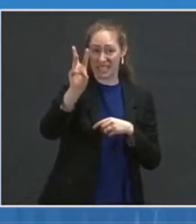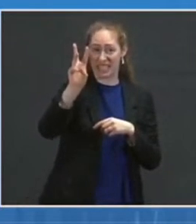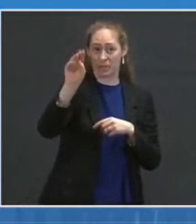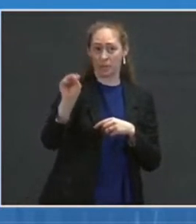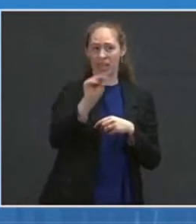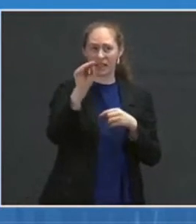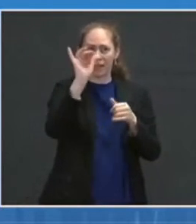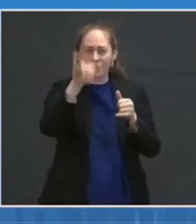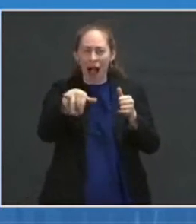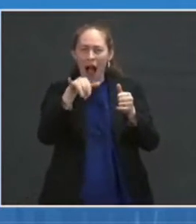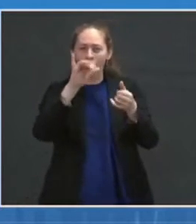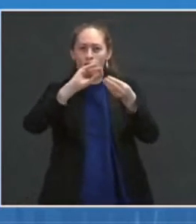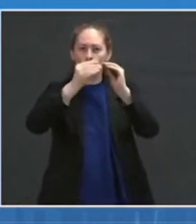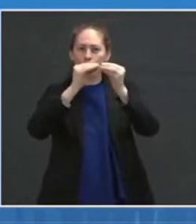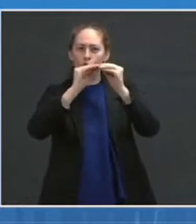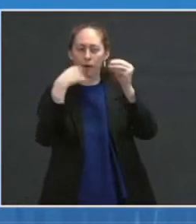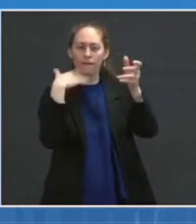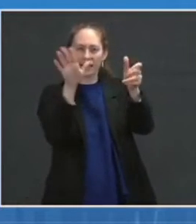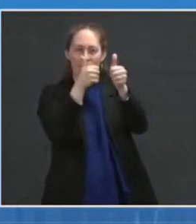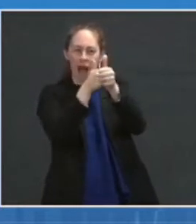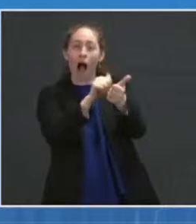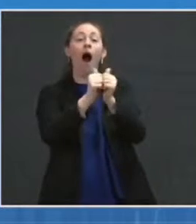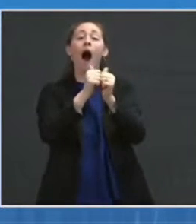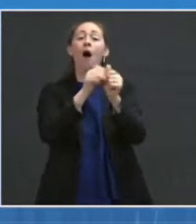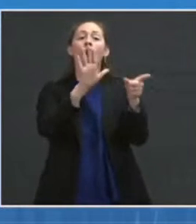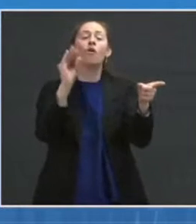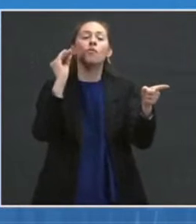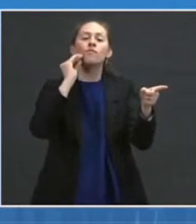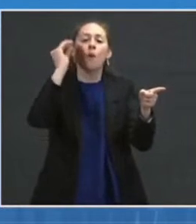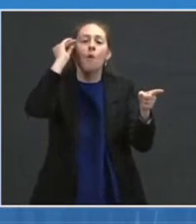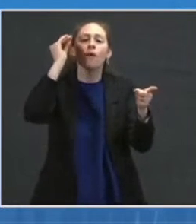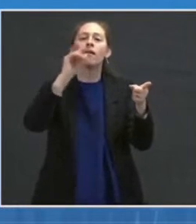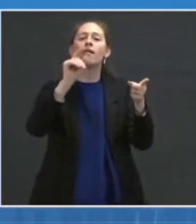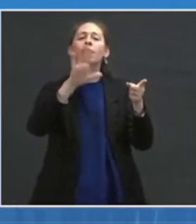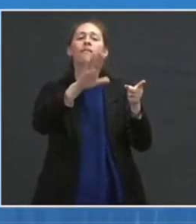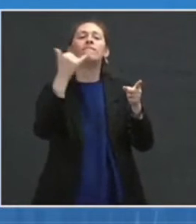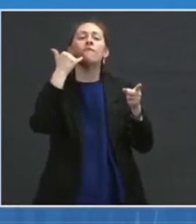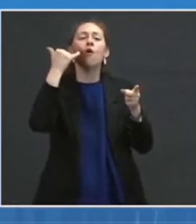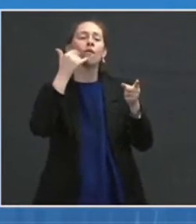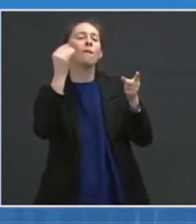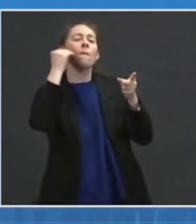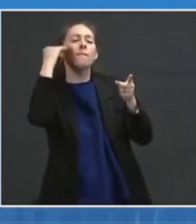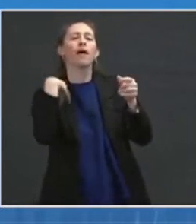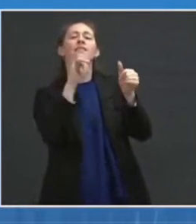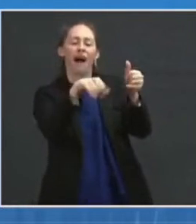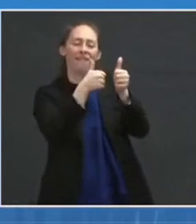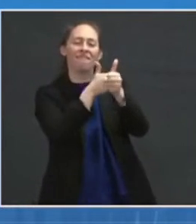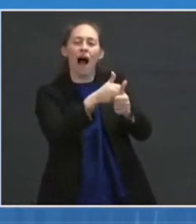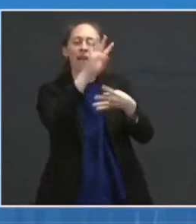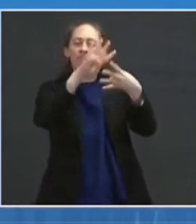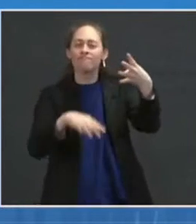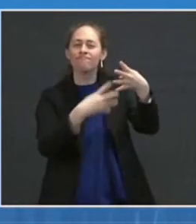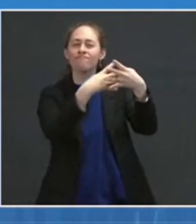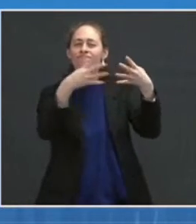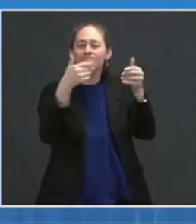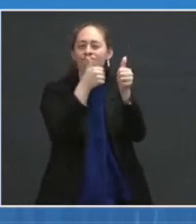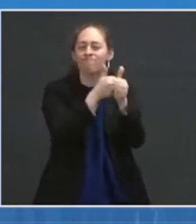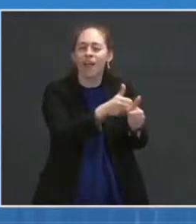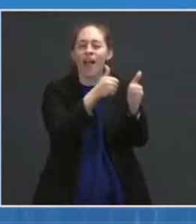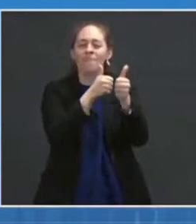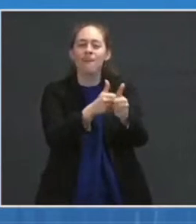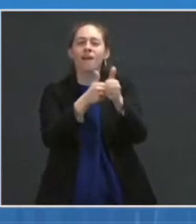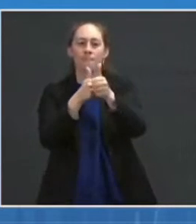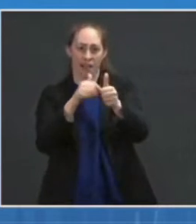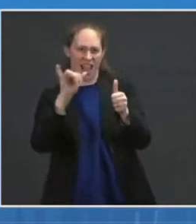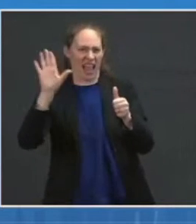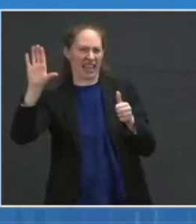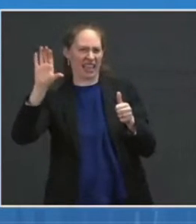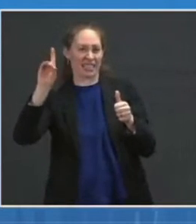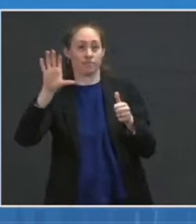MILLION PEOPLE ENROLLED